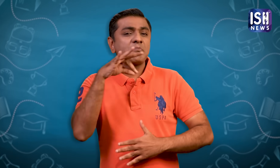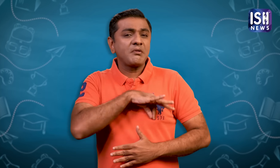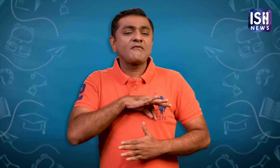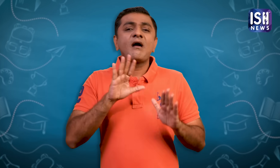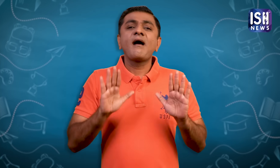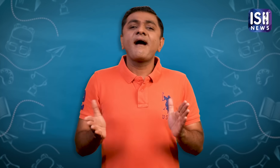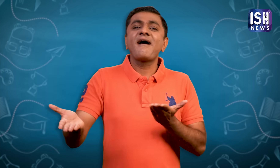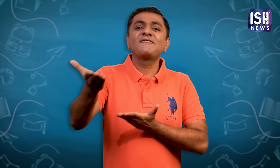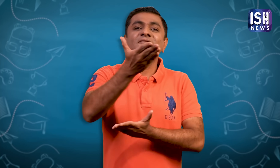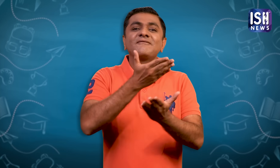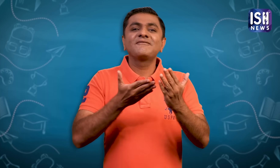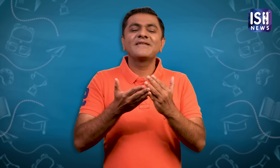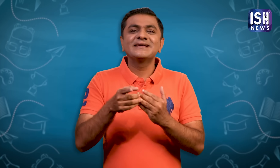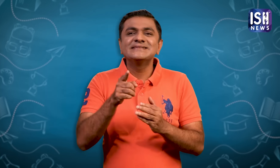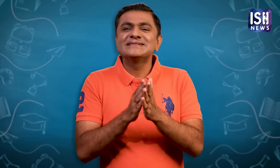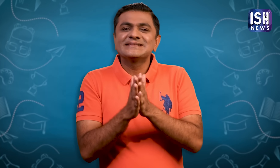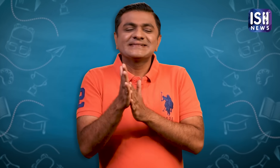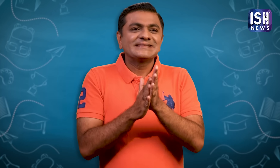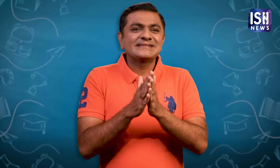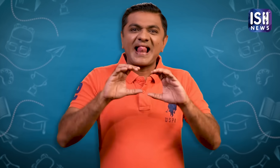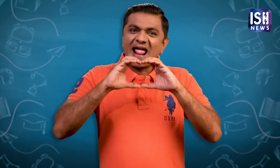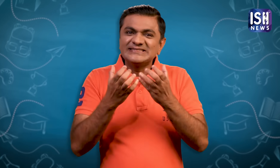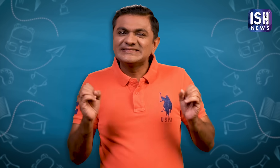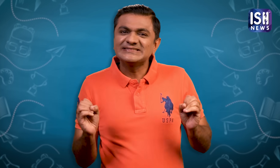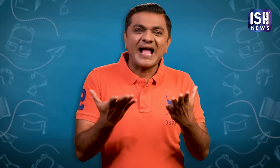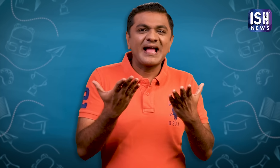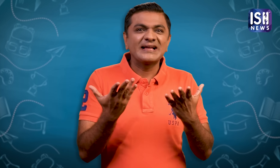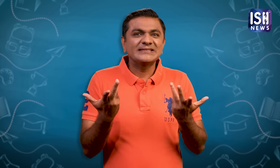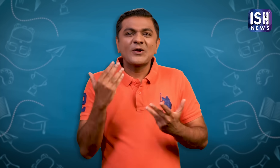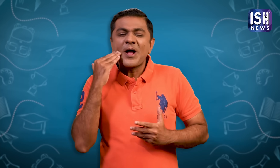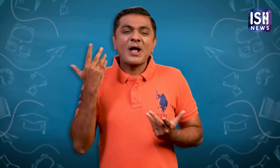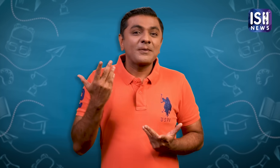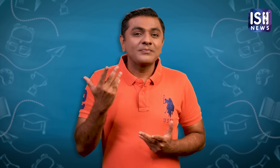It is highly beneficial for you. You must be excited for the classes to begin. When?